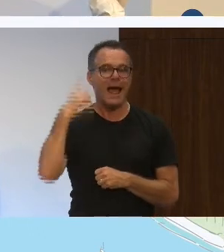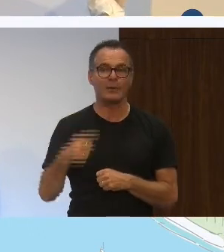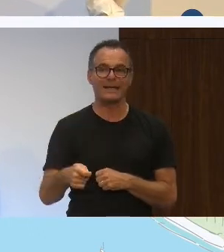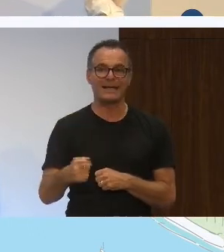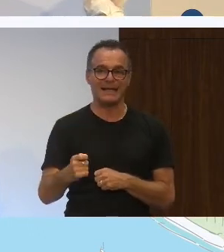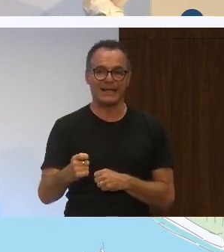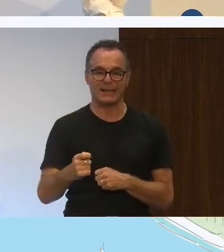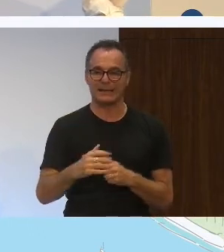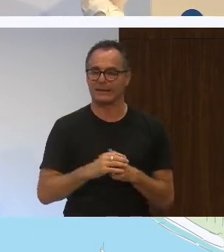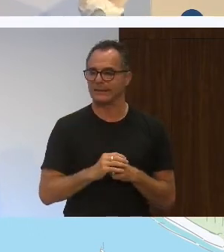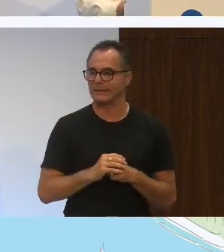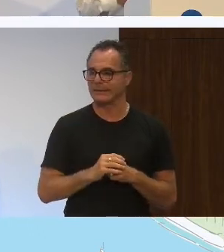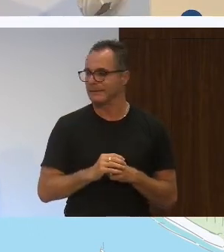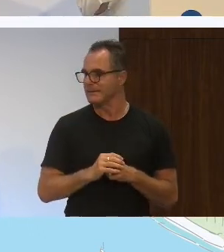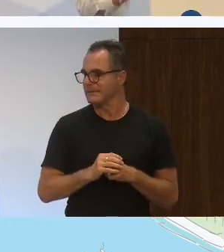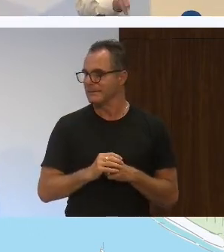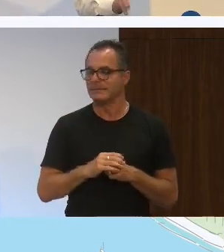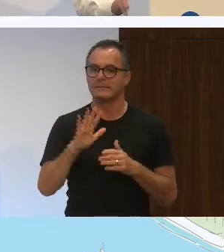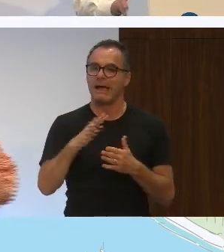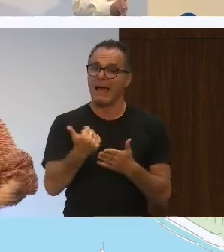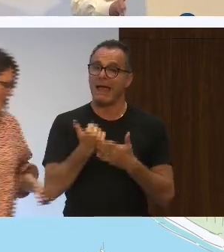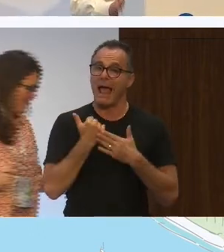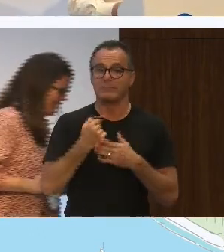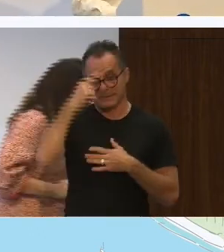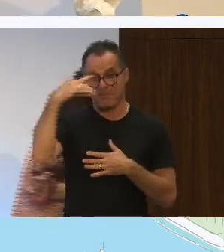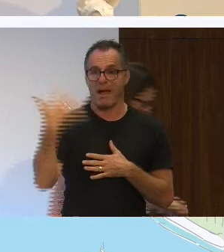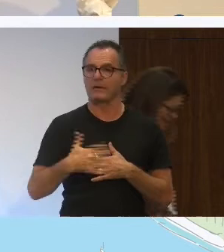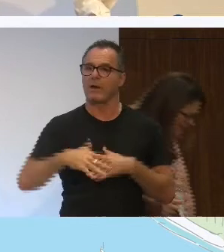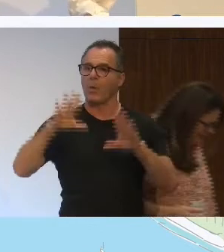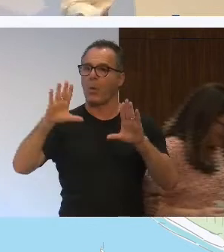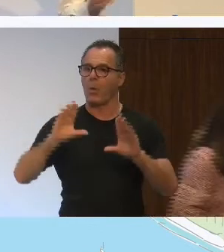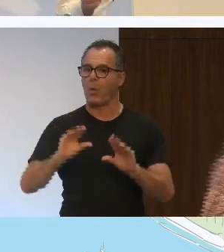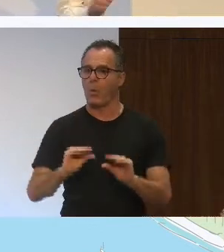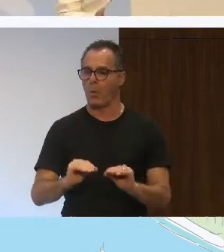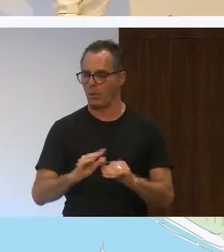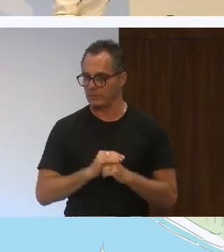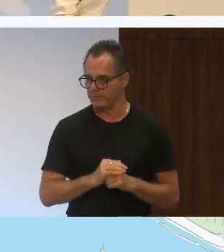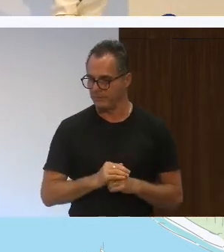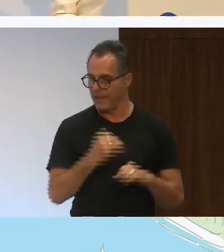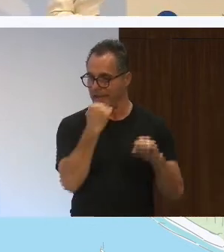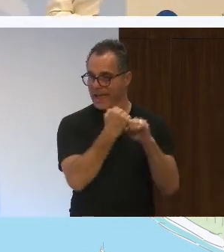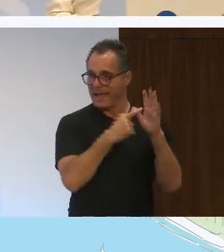and it can help terminate the migraine attack gammaCore is something that